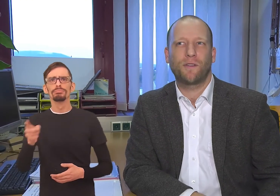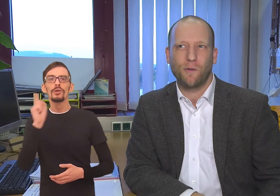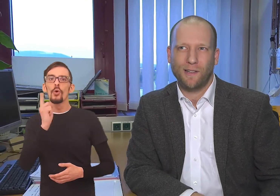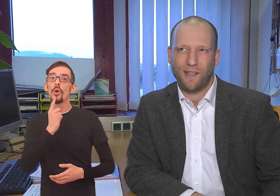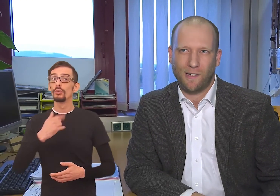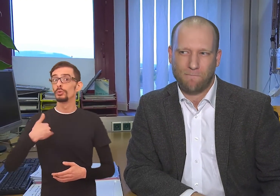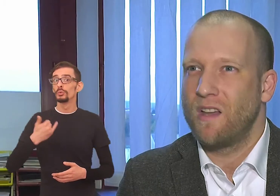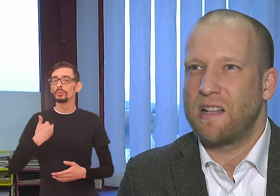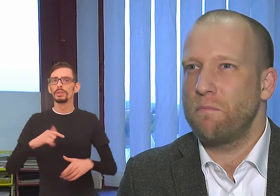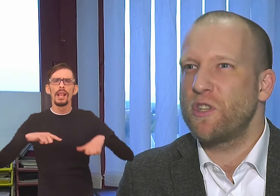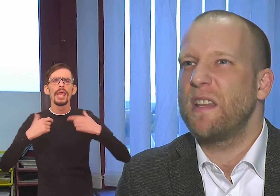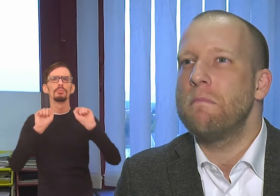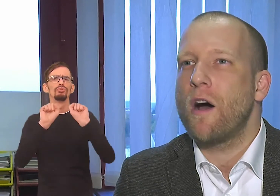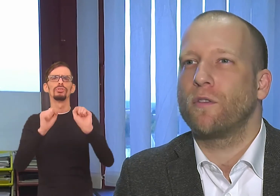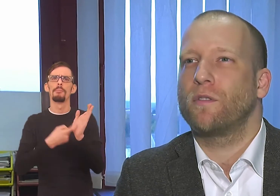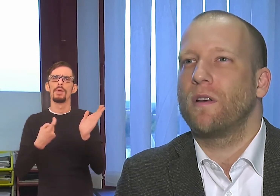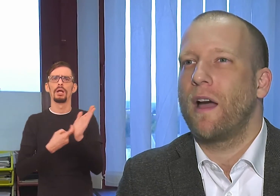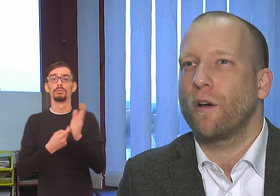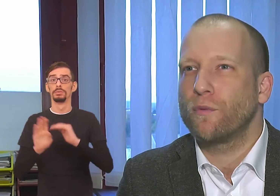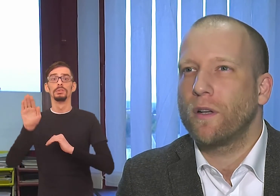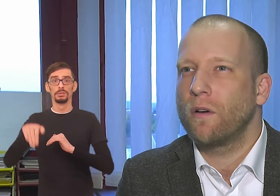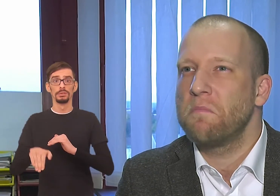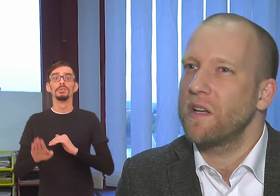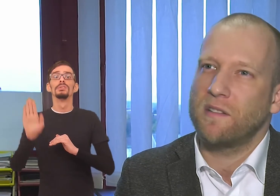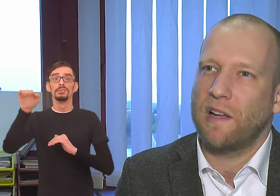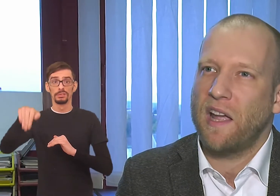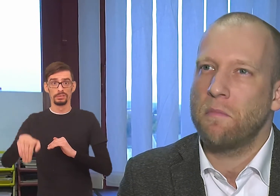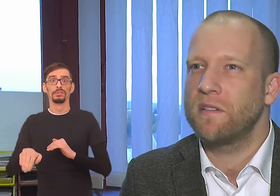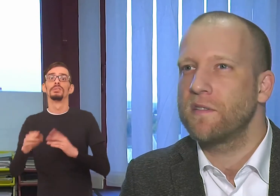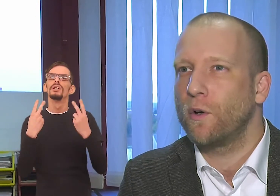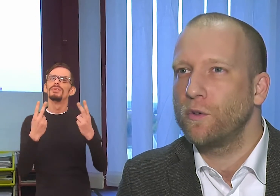My tip for deaf youth: Life always consists of challenges, sometimes small ones, sometimes big ones. What's important: